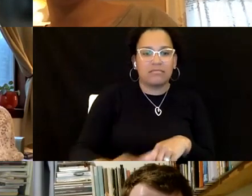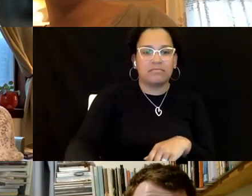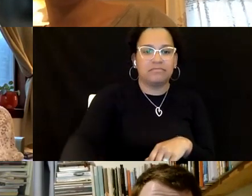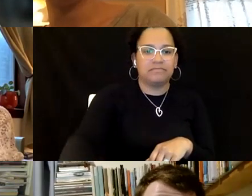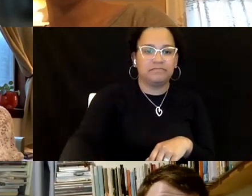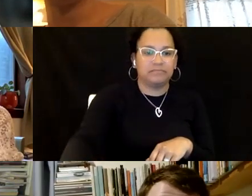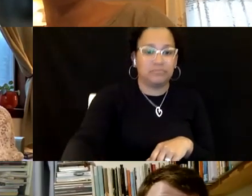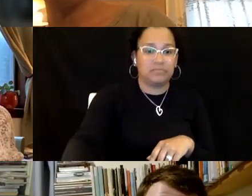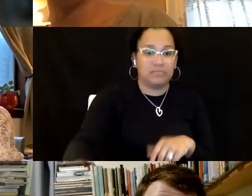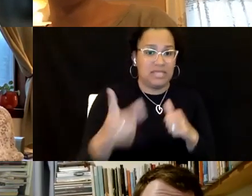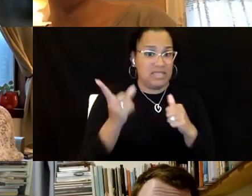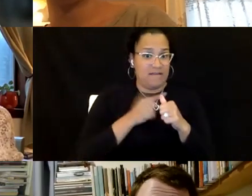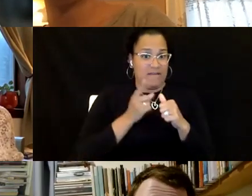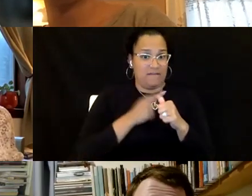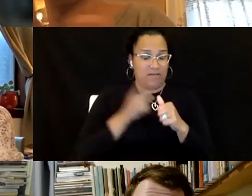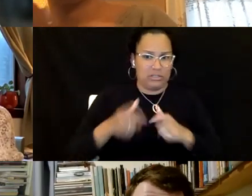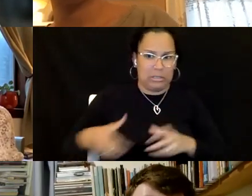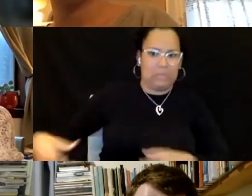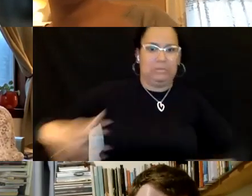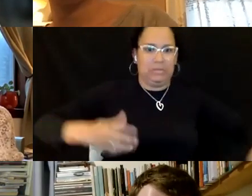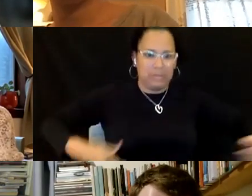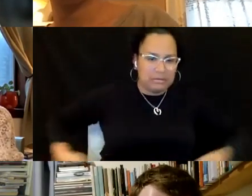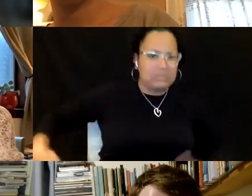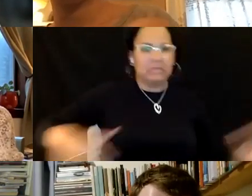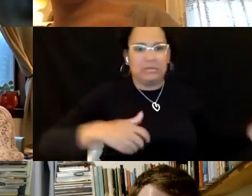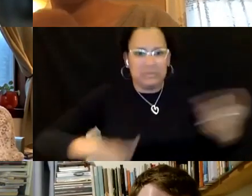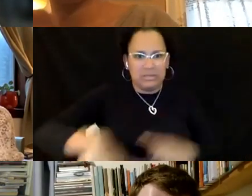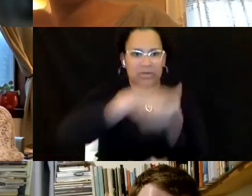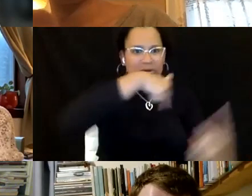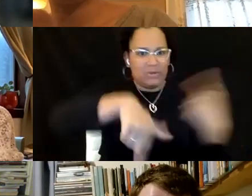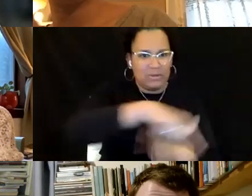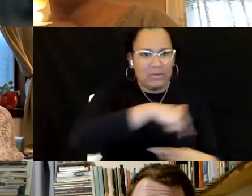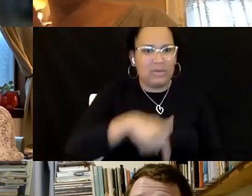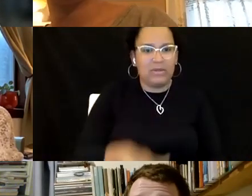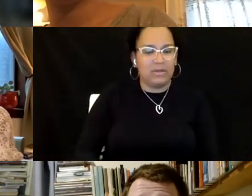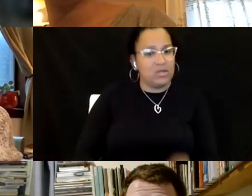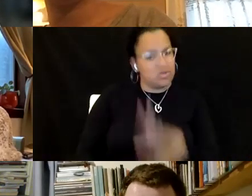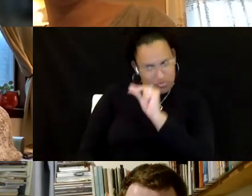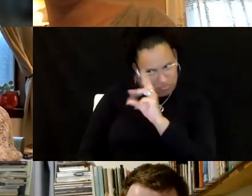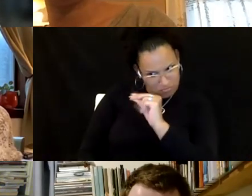Karl Knights (he/him): At first, she spins in circles. Karl Knights (he/him): know I say.